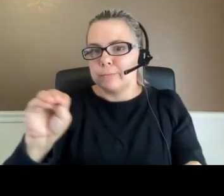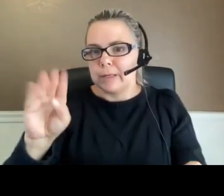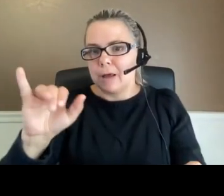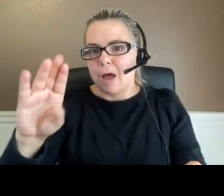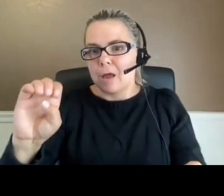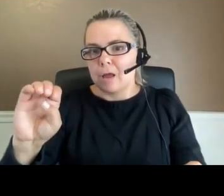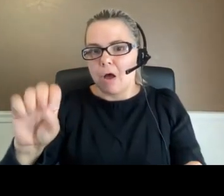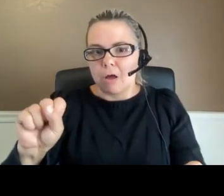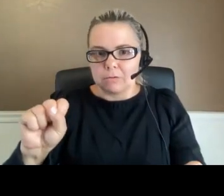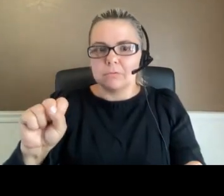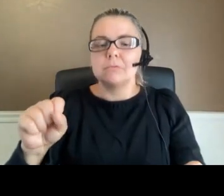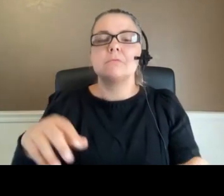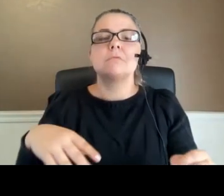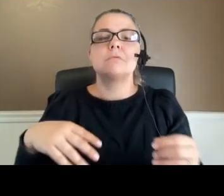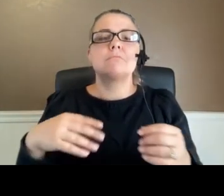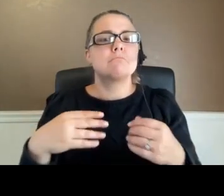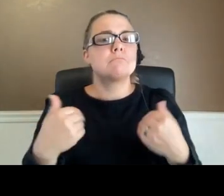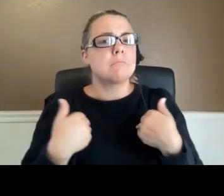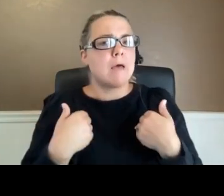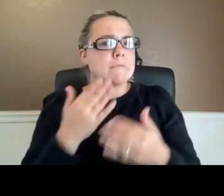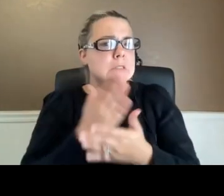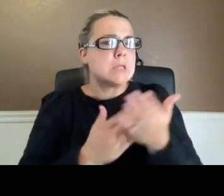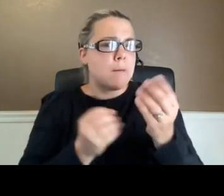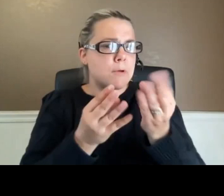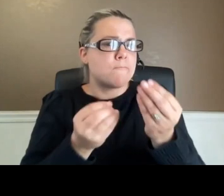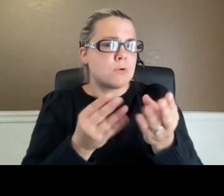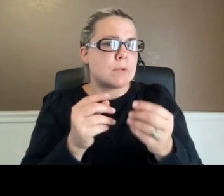there is some redundant Title text, so it gives me a little bit of information. But it doesn't tell